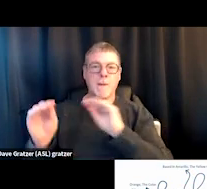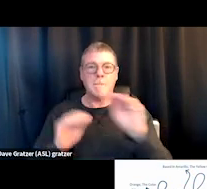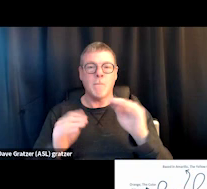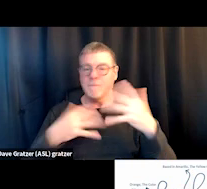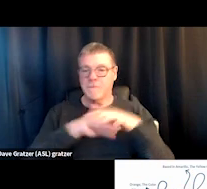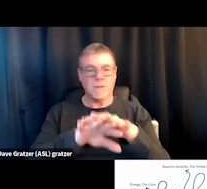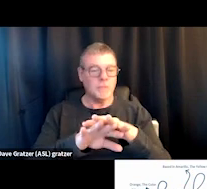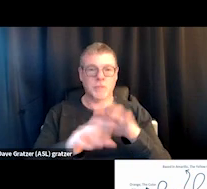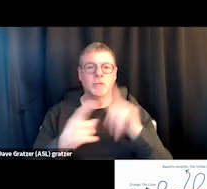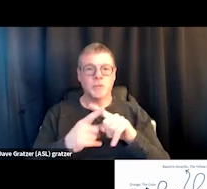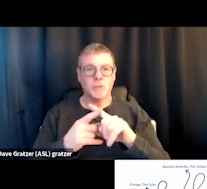to unified or inclusion.